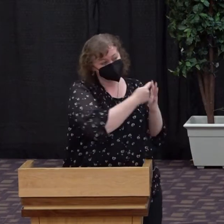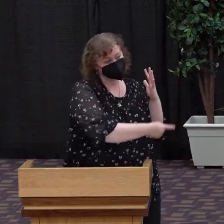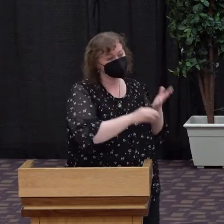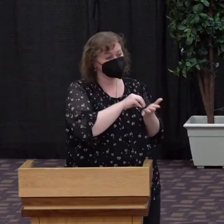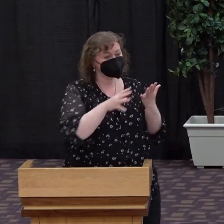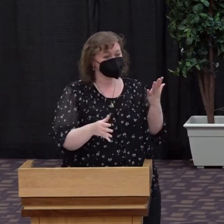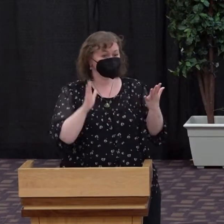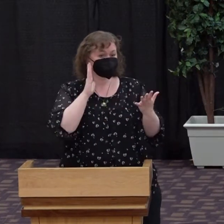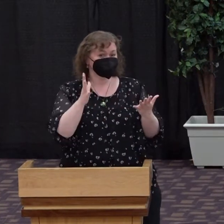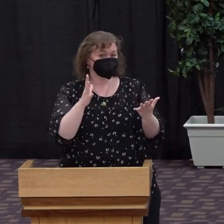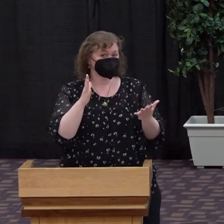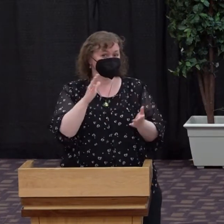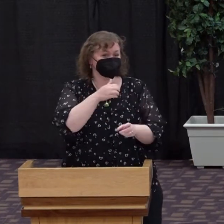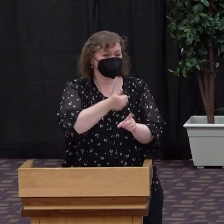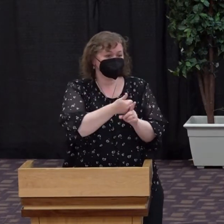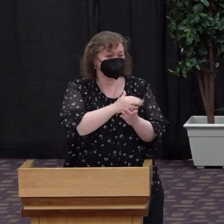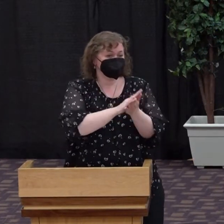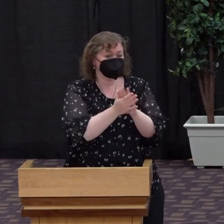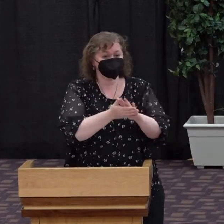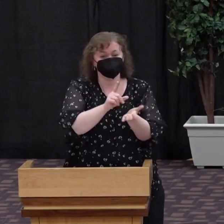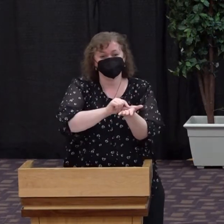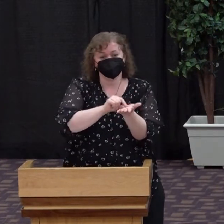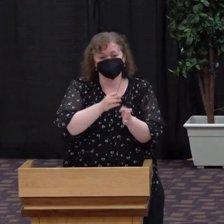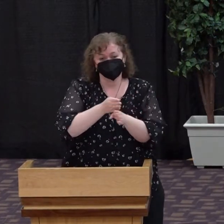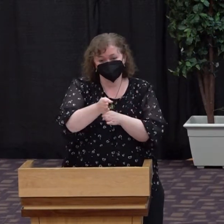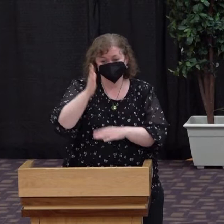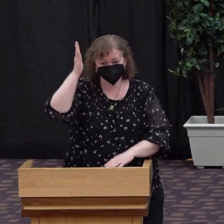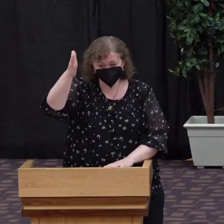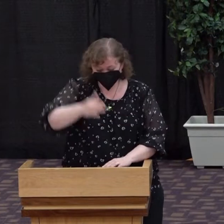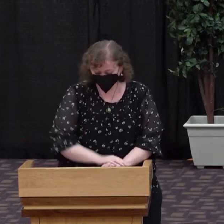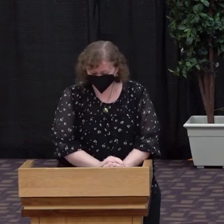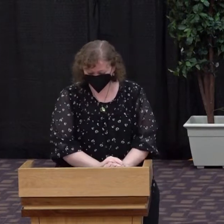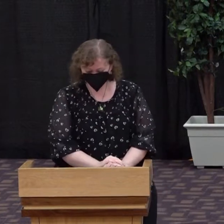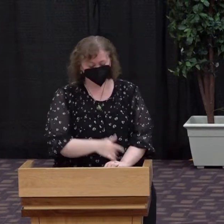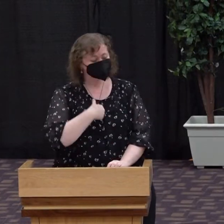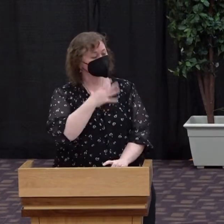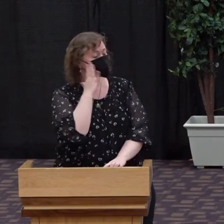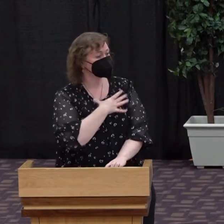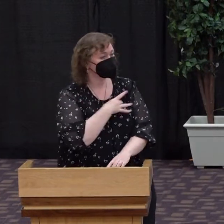Maybe in the future, some of those students, might themselves want to become a publisher.